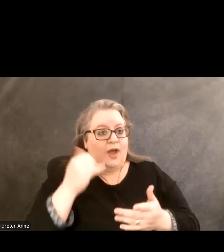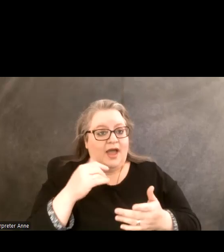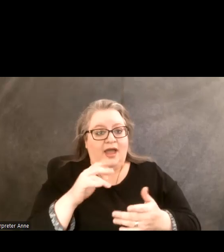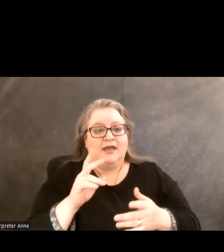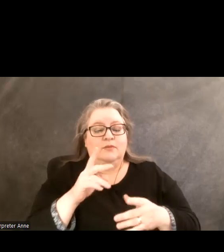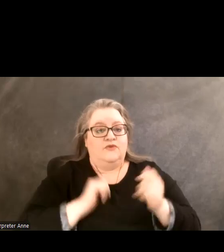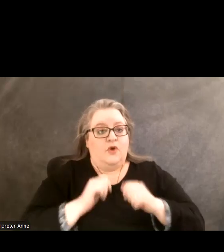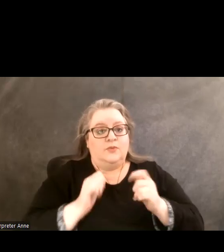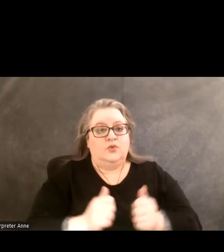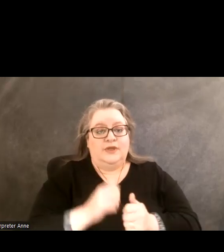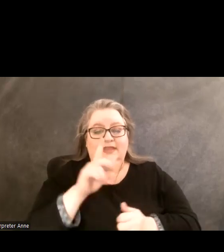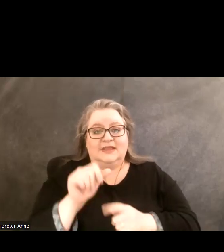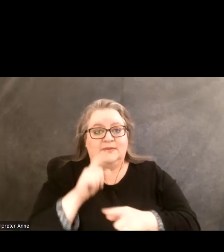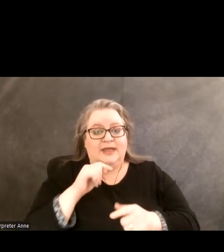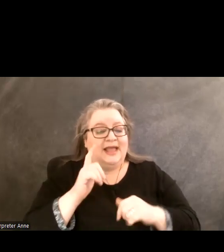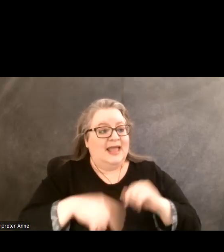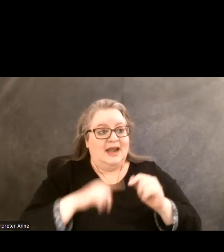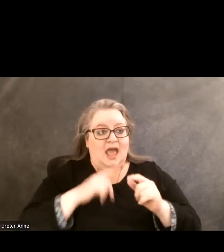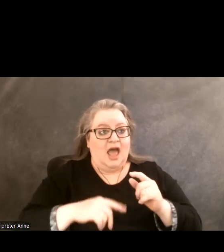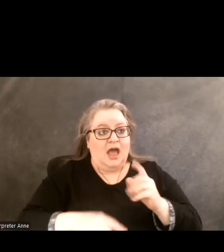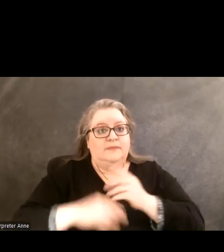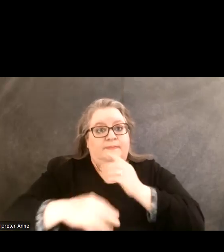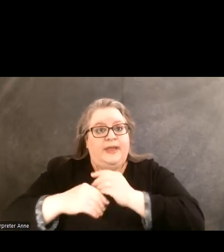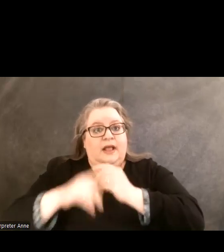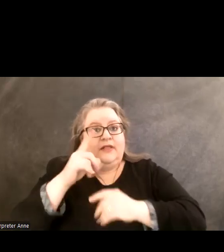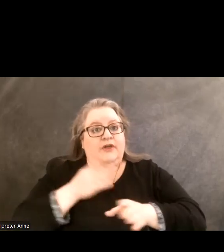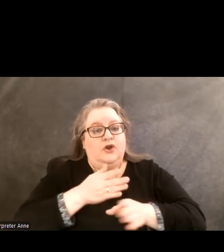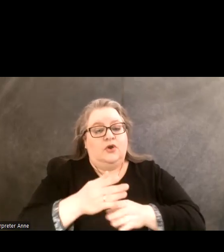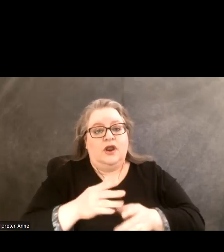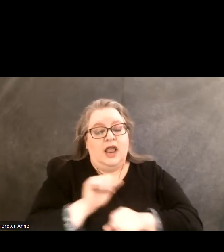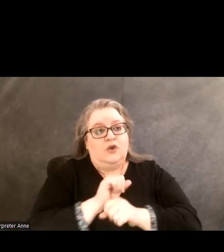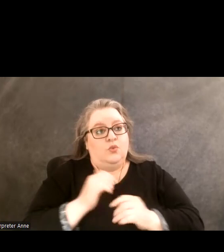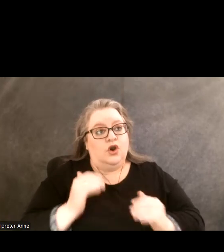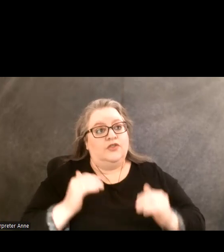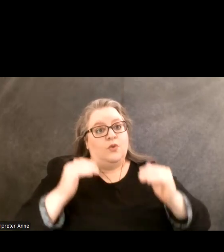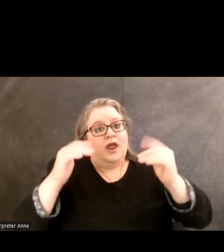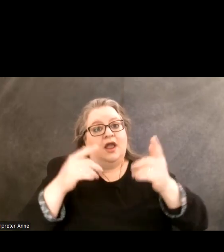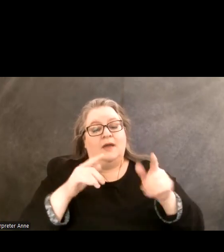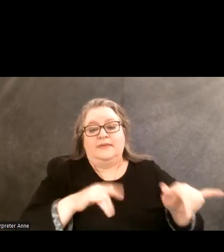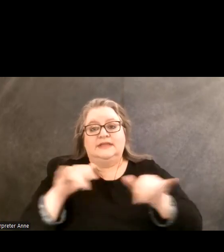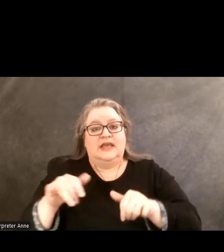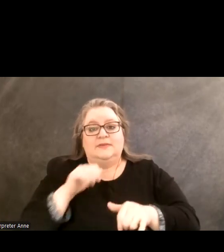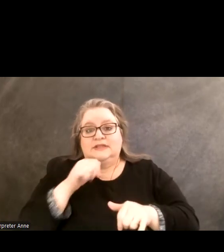build their careers and work their way up the way that non-disabled performers have. Lots and lots of people seem to